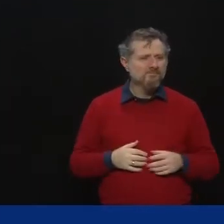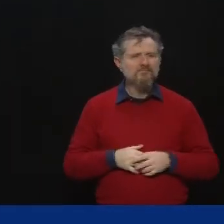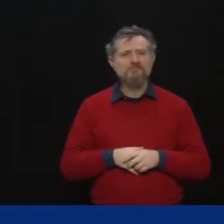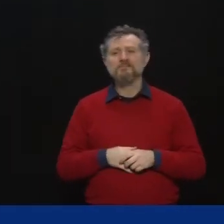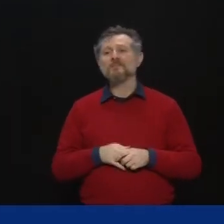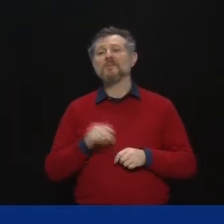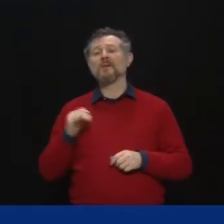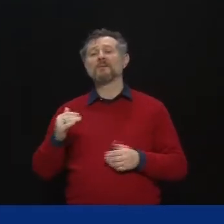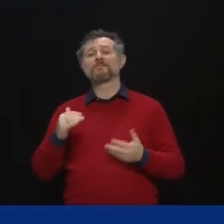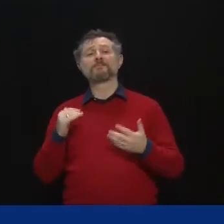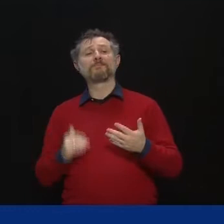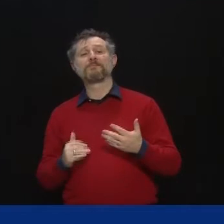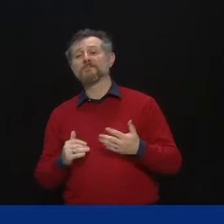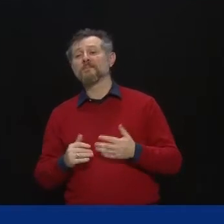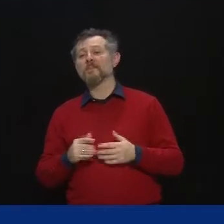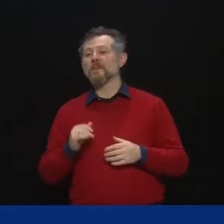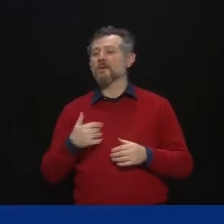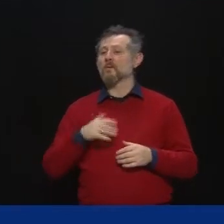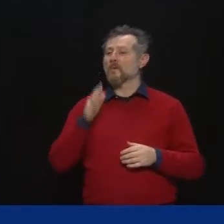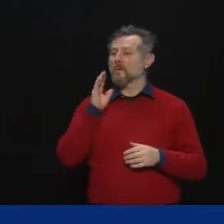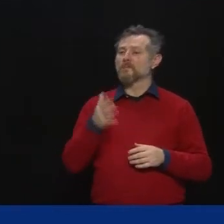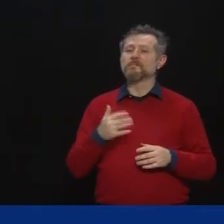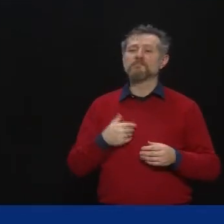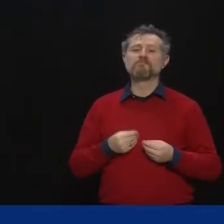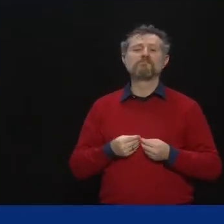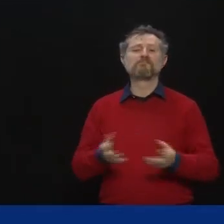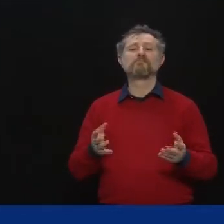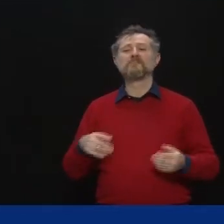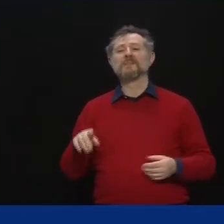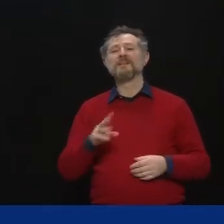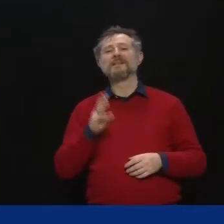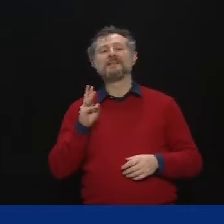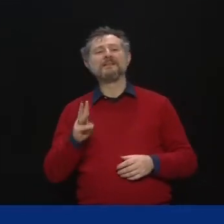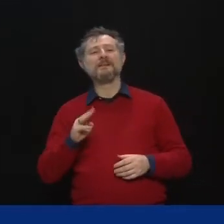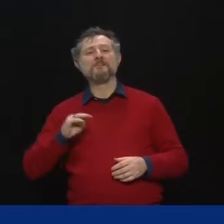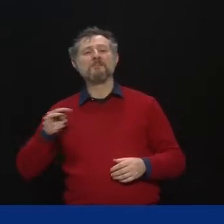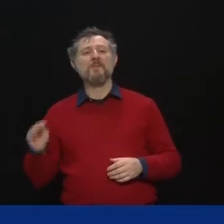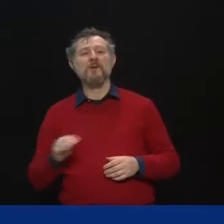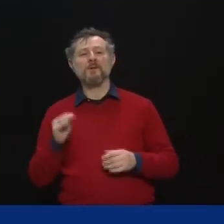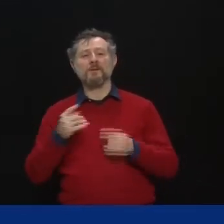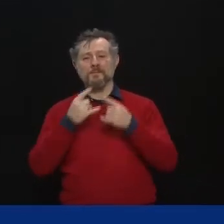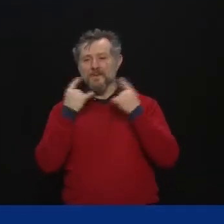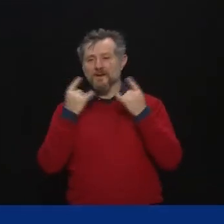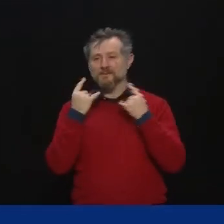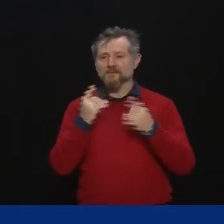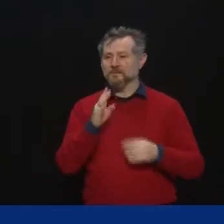PEOPLE. IF YOU DON'T KNOW THEY IF THEY'RE VACCINATED FOR SURE.